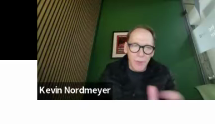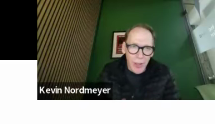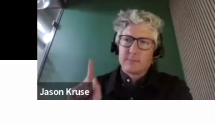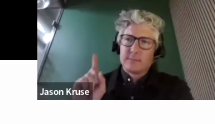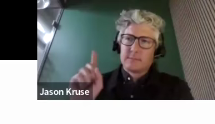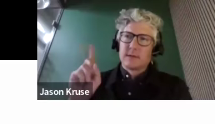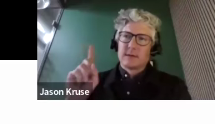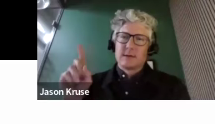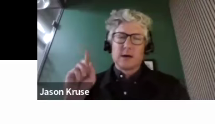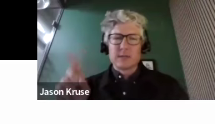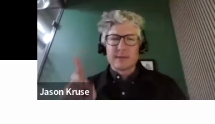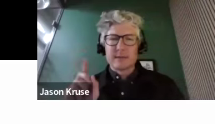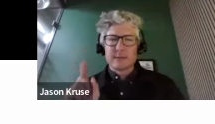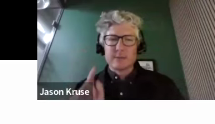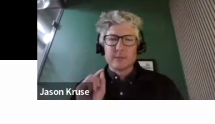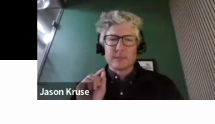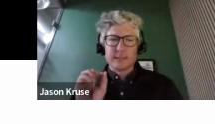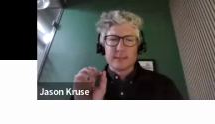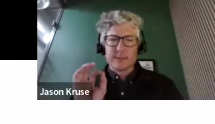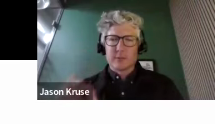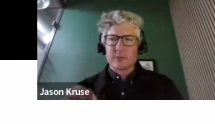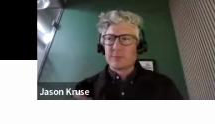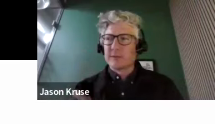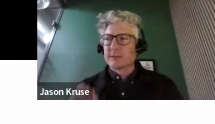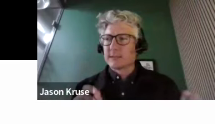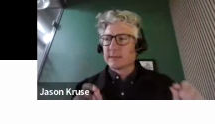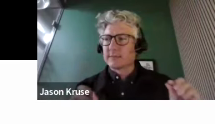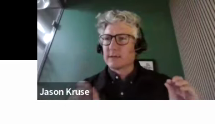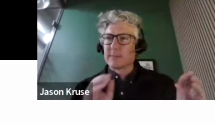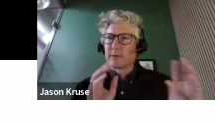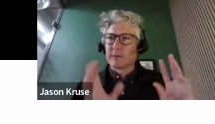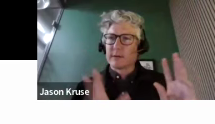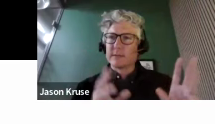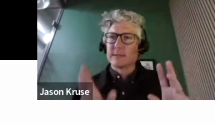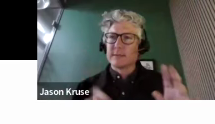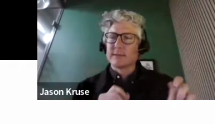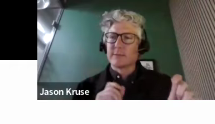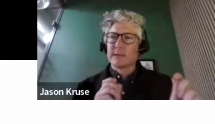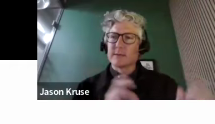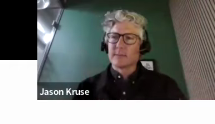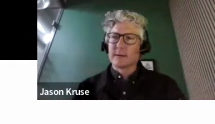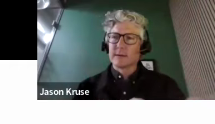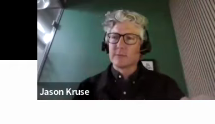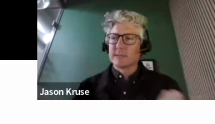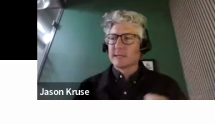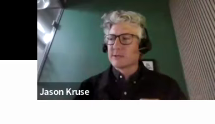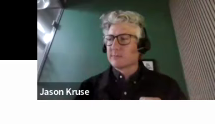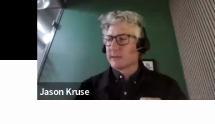Sorry for the long answer. No, I'll chime in there too just to give the door spiel, because I think talking about clearances and everything, we didn't talk about it in the presentation,